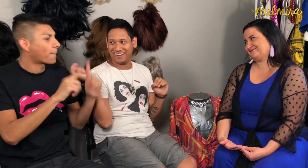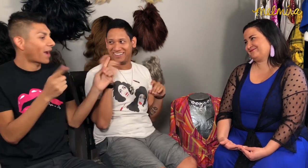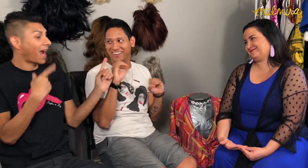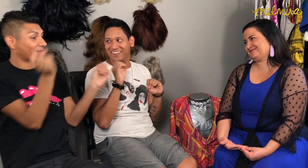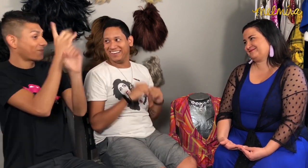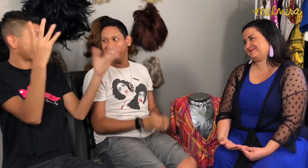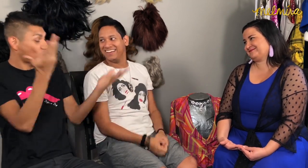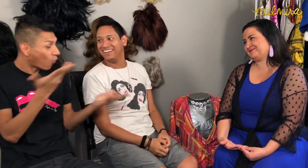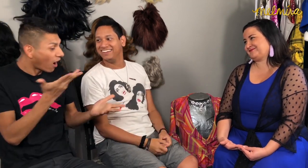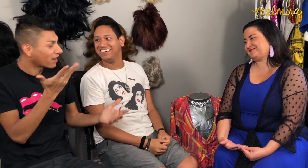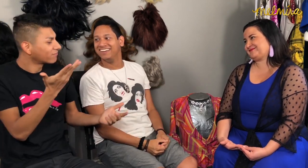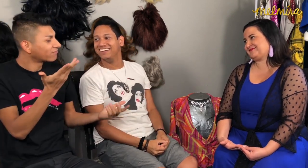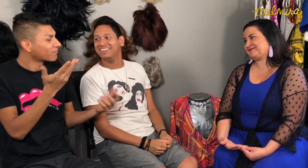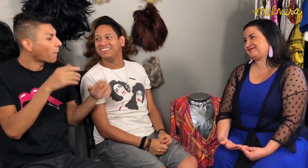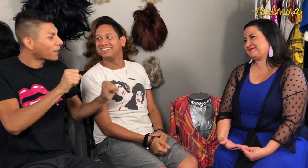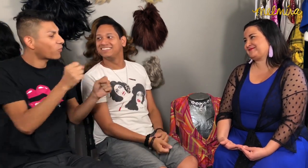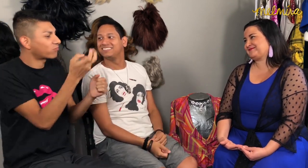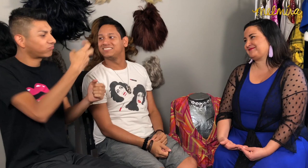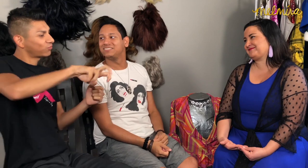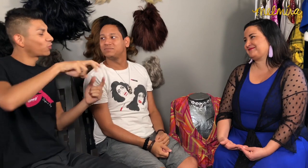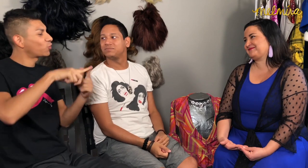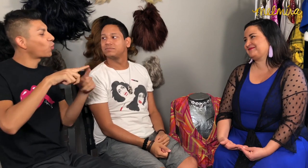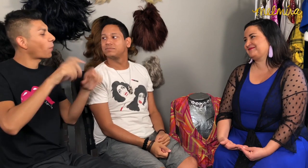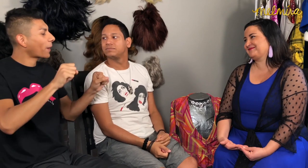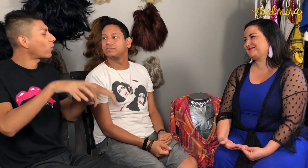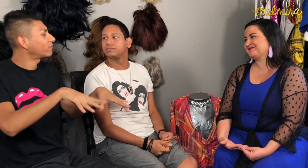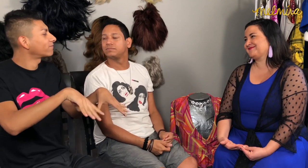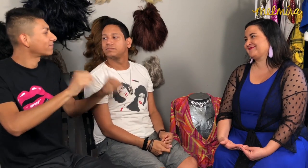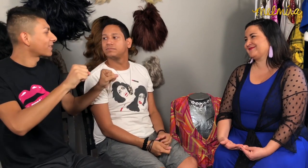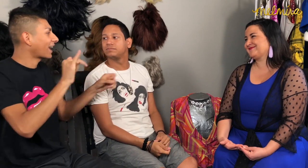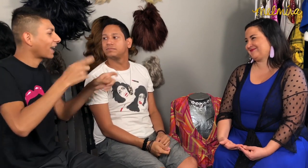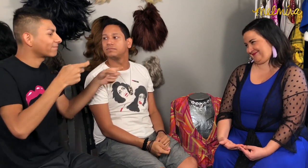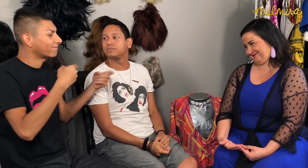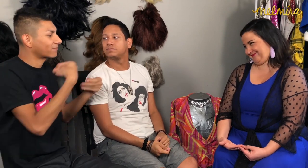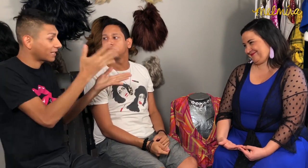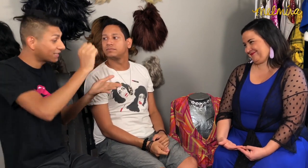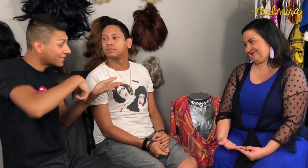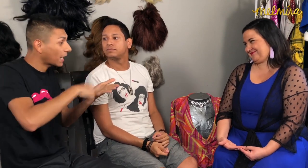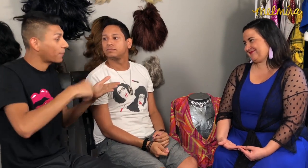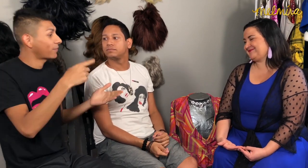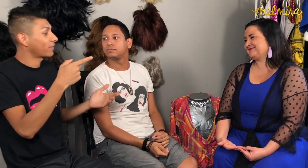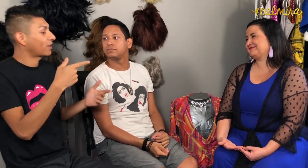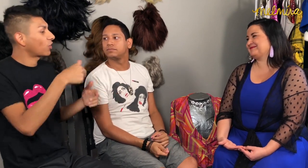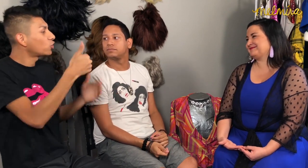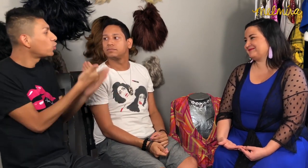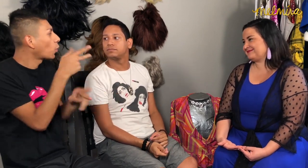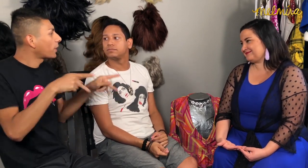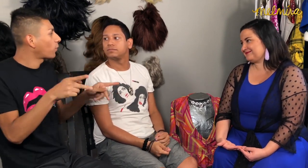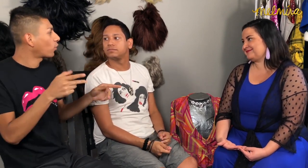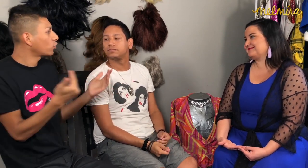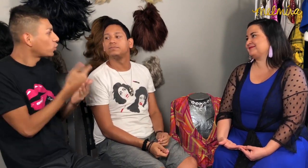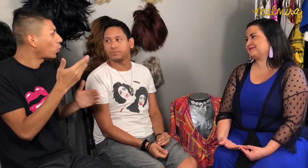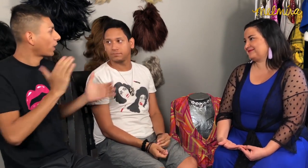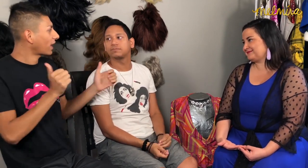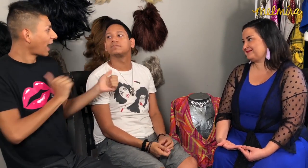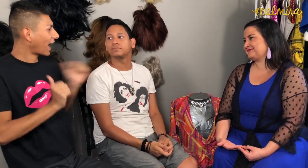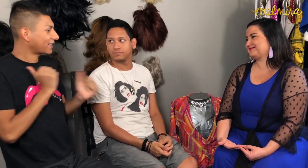Right. No, no. But what I imagine is possibly transition the positions to other people to be able to take charge, like give new scenes,